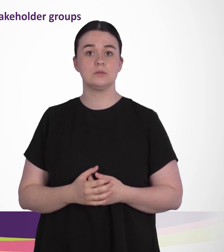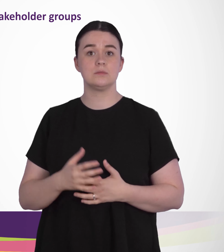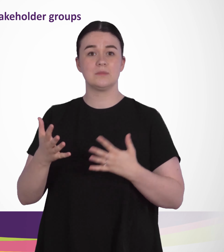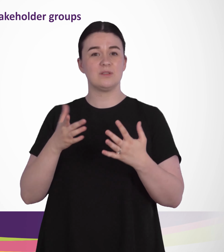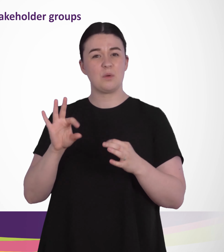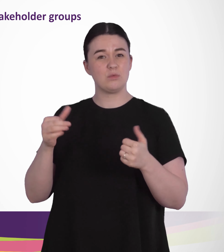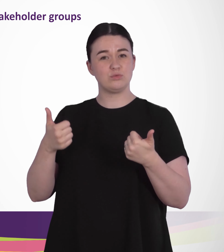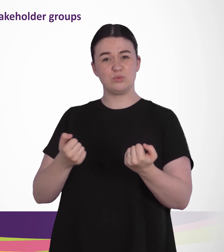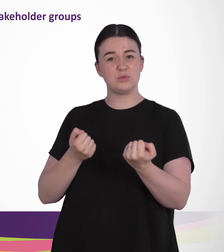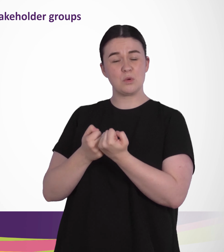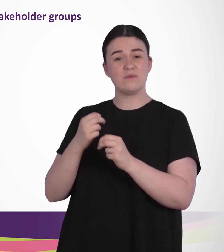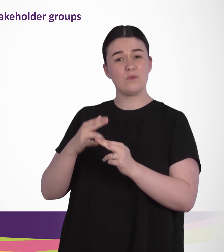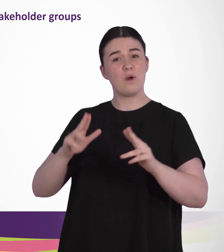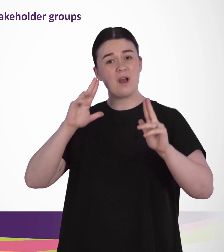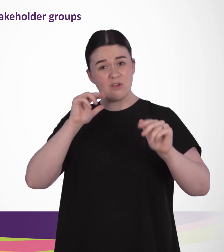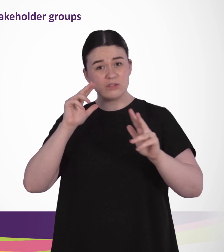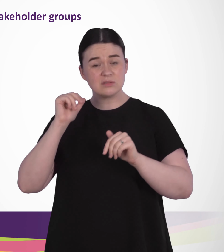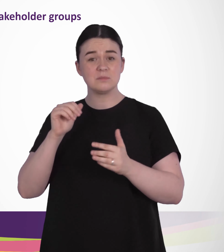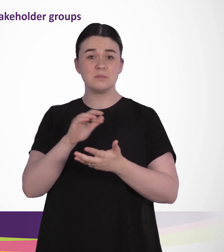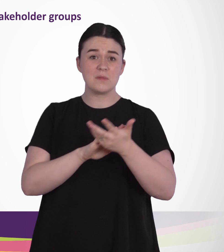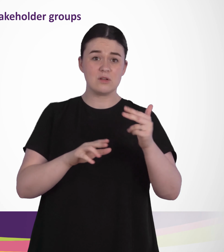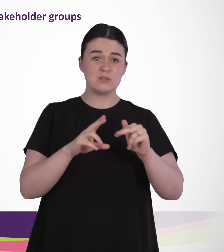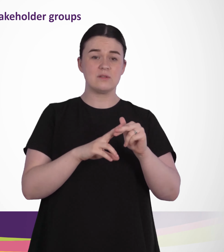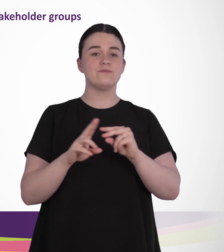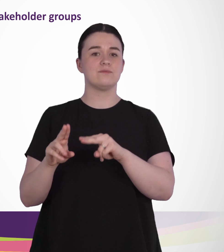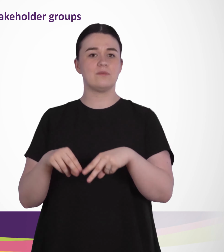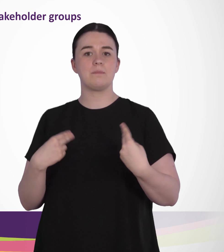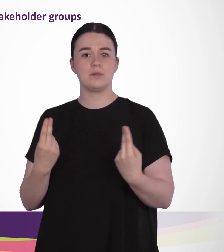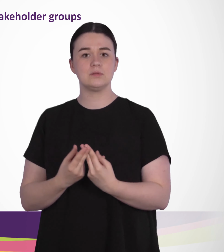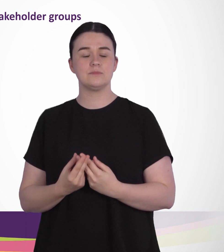and inadequate supports for carers, parents and families.